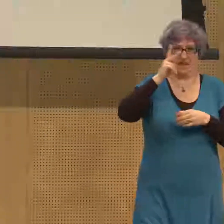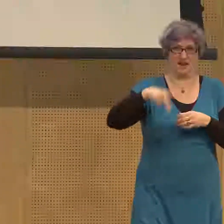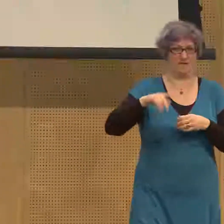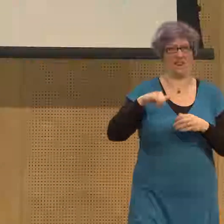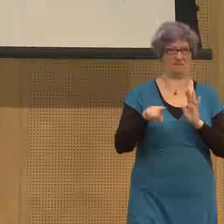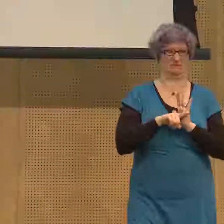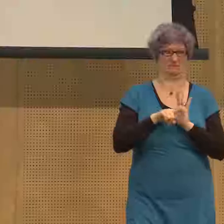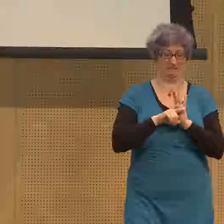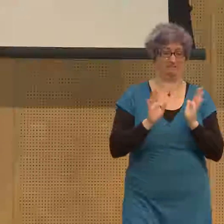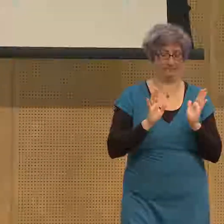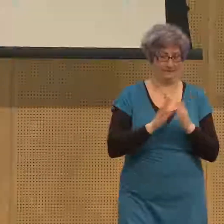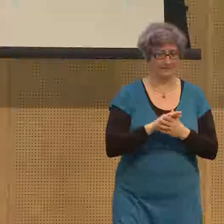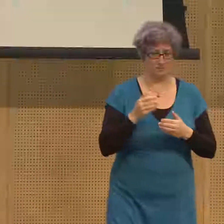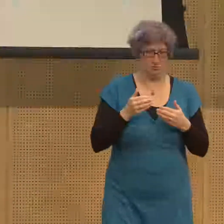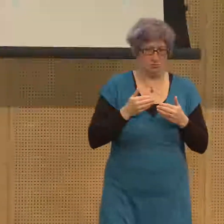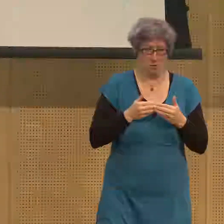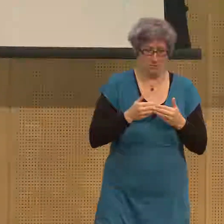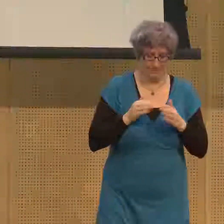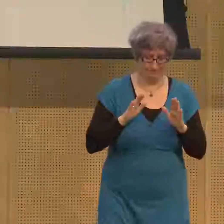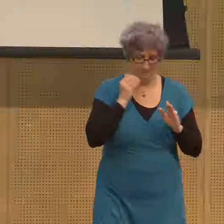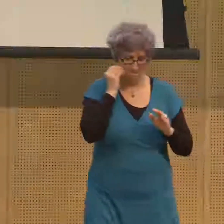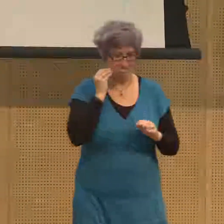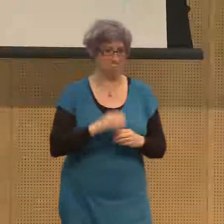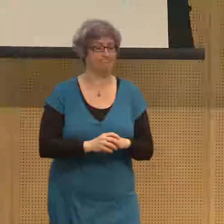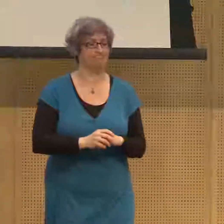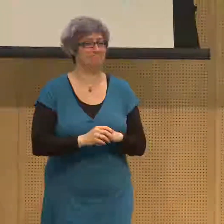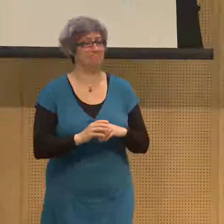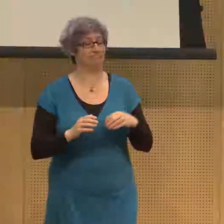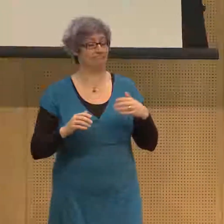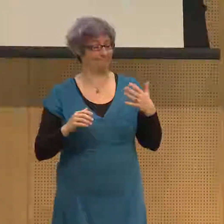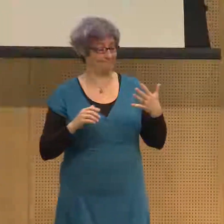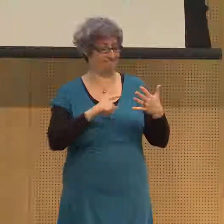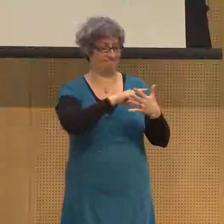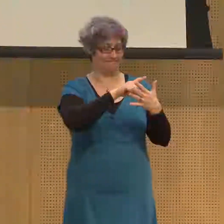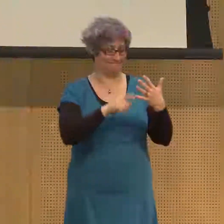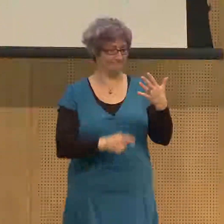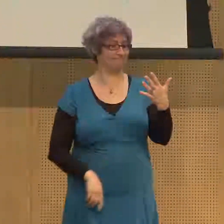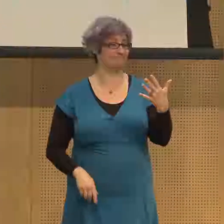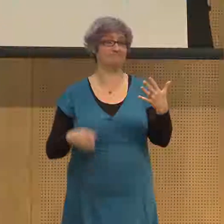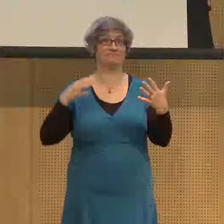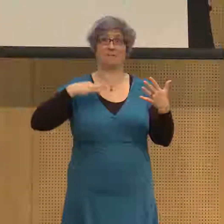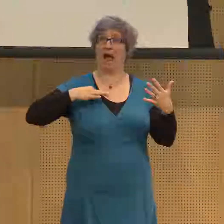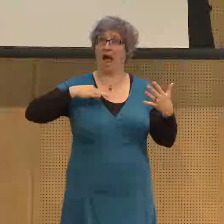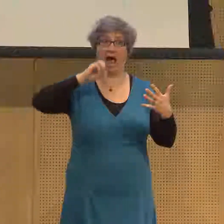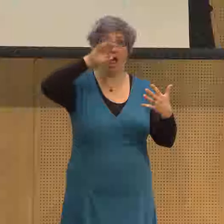And Drexel in Philadelphia, which was a negative to me because it was too close to home.